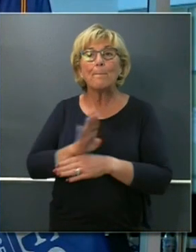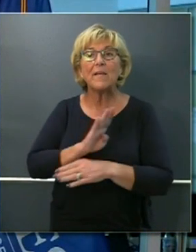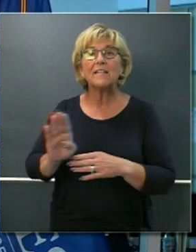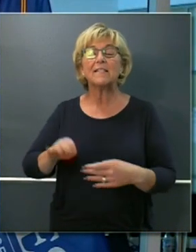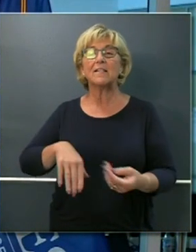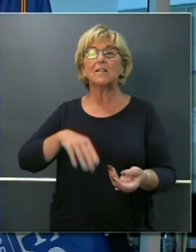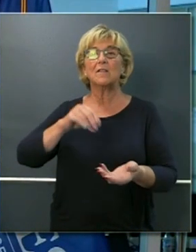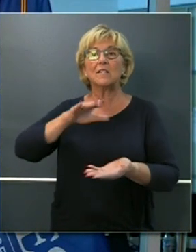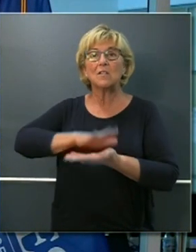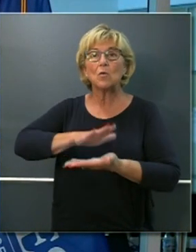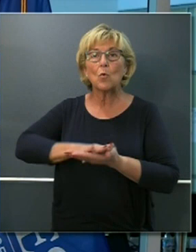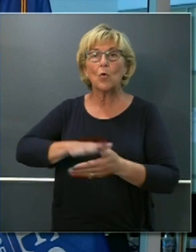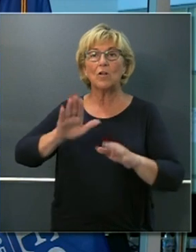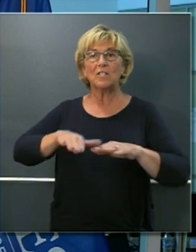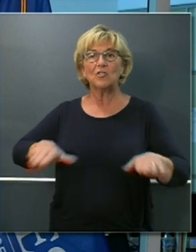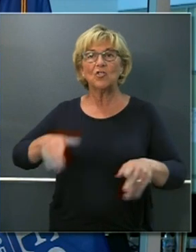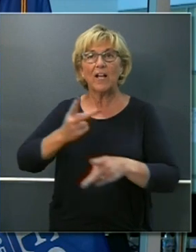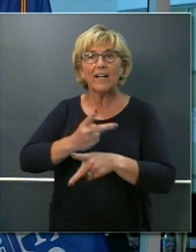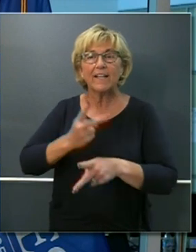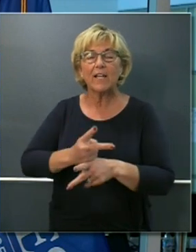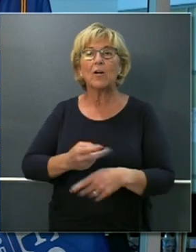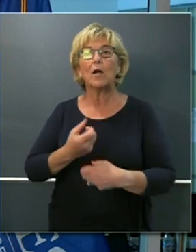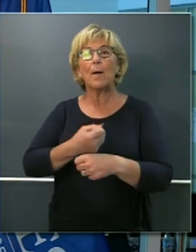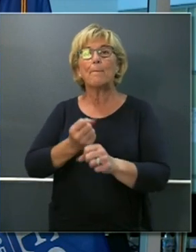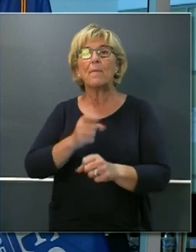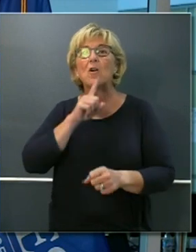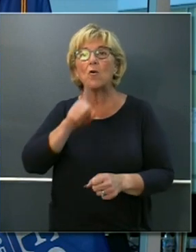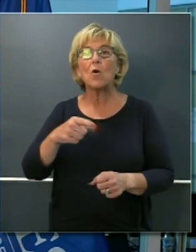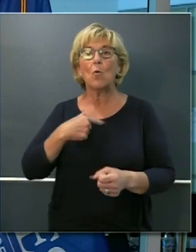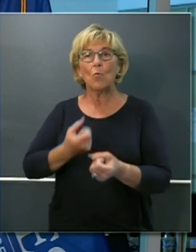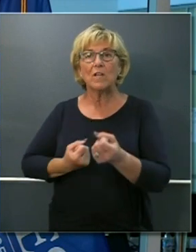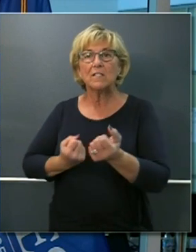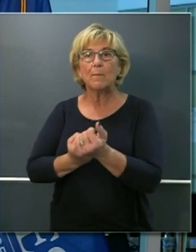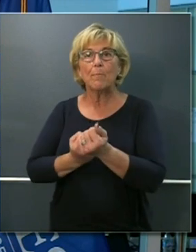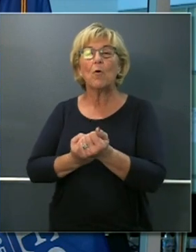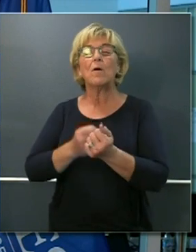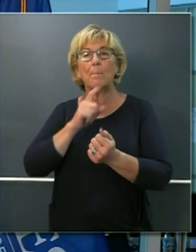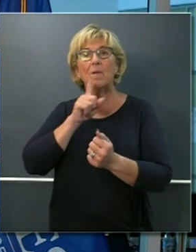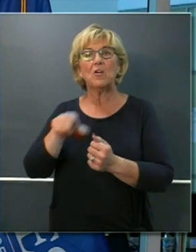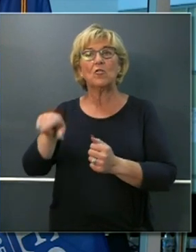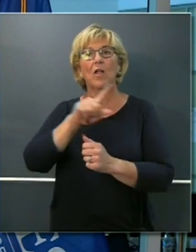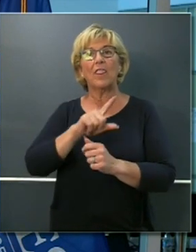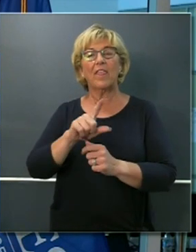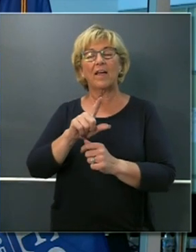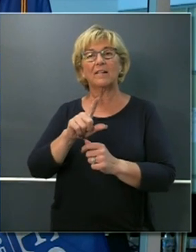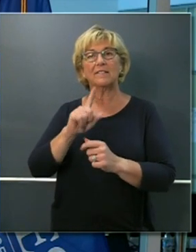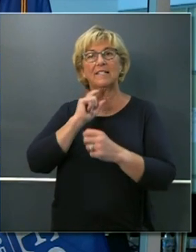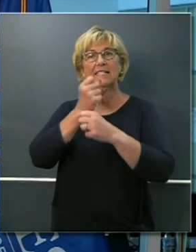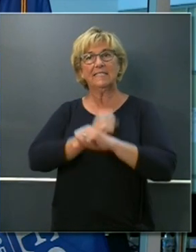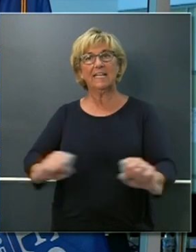MEET THE DEMAND OF AN AREA WE ARE WORKING ON AS WELL. THIS MAKES SURE THAT WE HELP MOVE THE WORK FORWARD. FINALLY, WE ARE GOING TO TALK TODAY ABOUT THE INDICATOR THAT